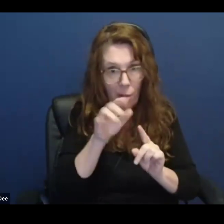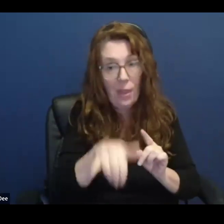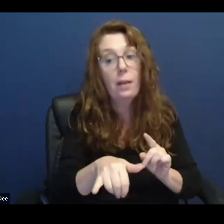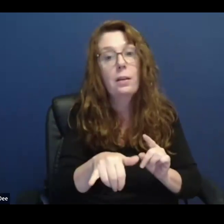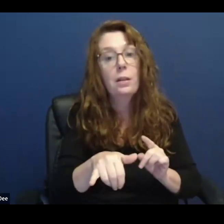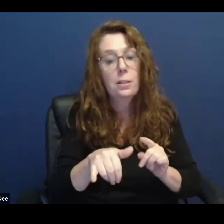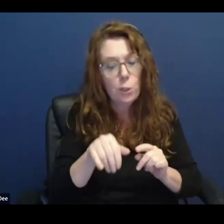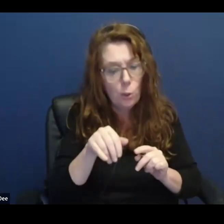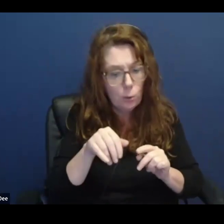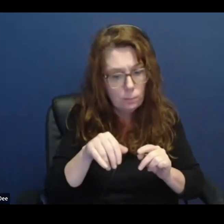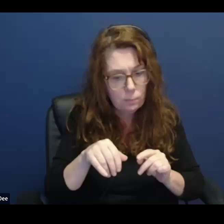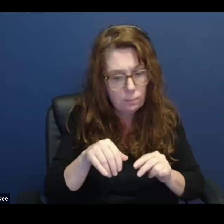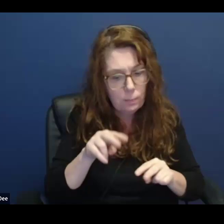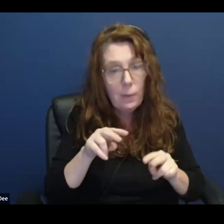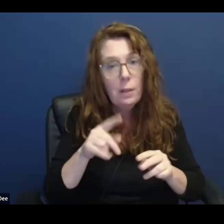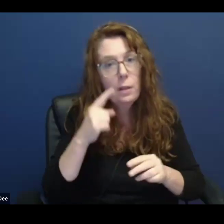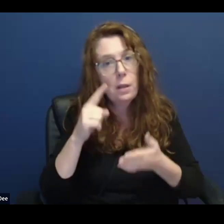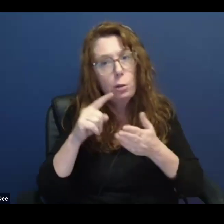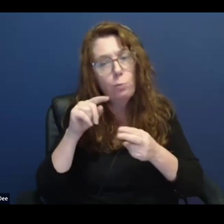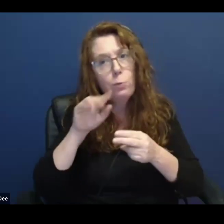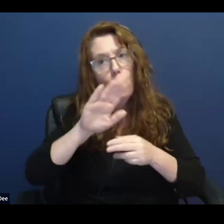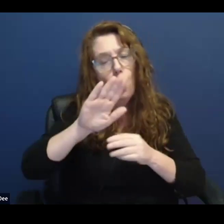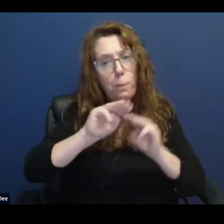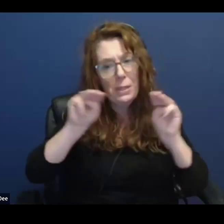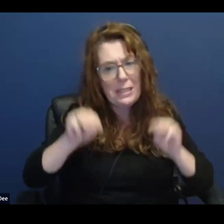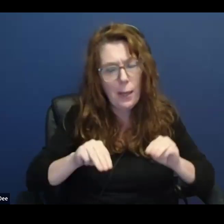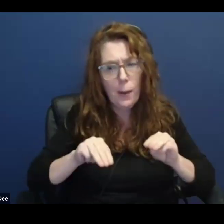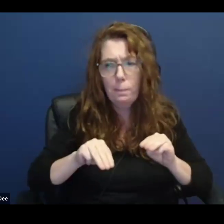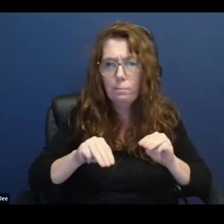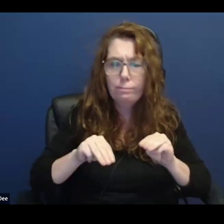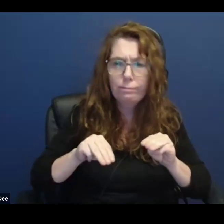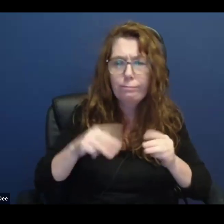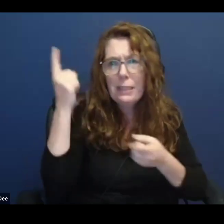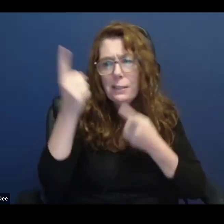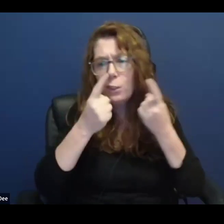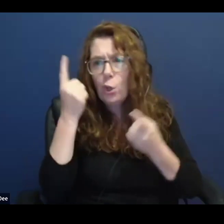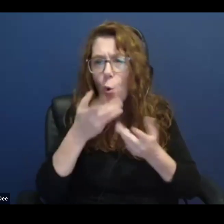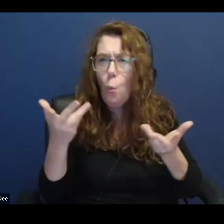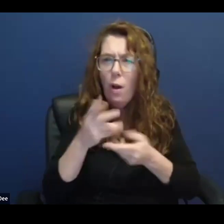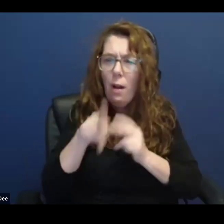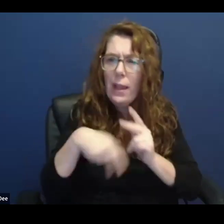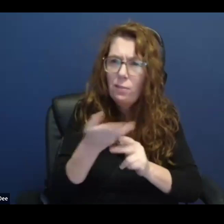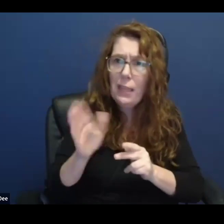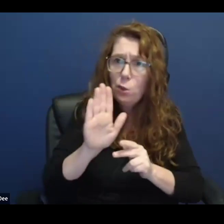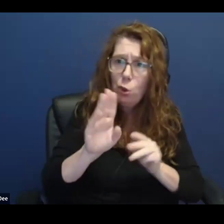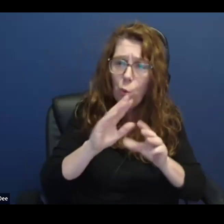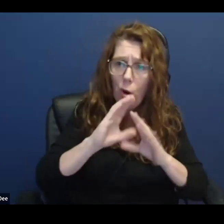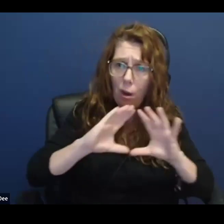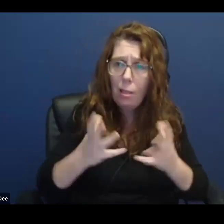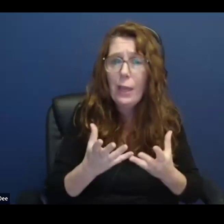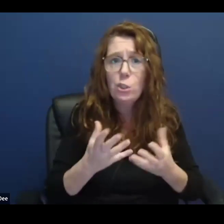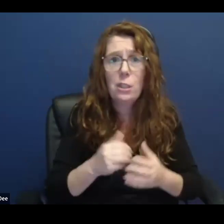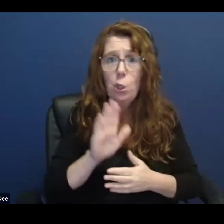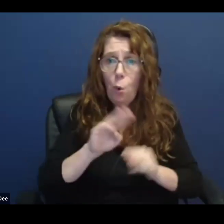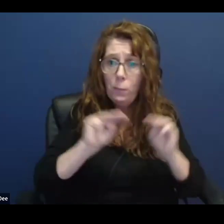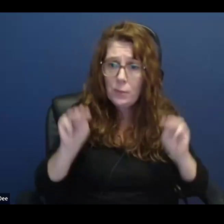the collection history of your museum. What kinds of things are in your collection? Is your museum